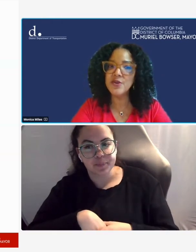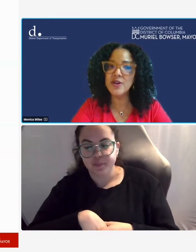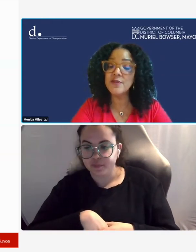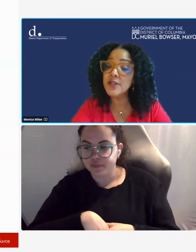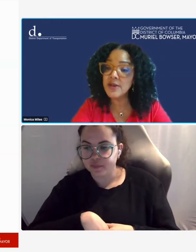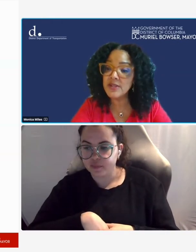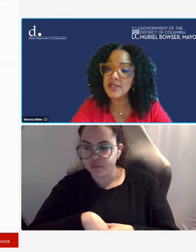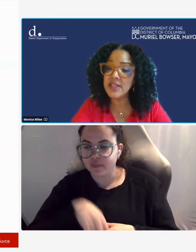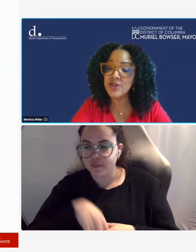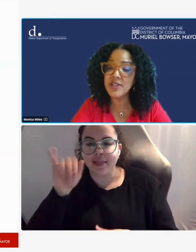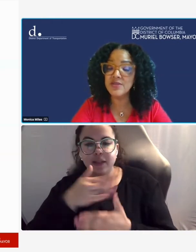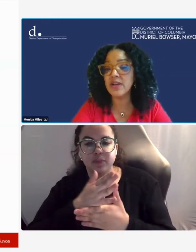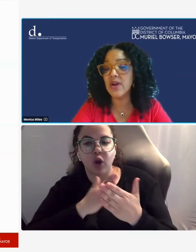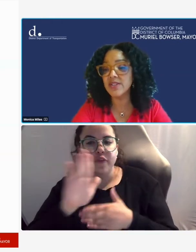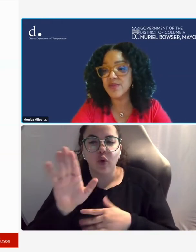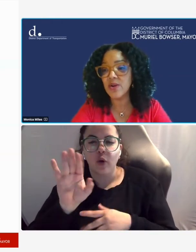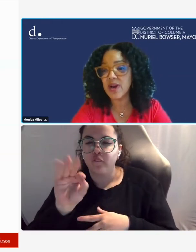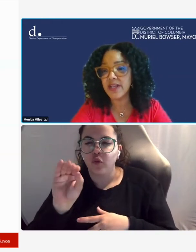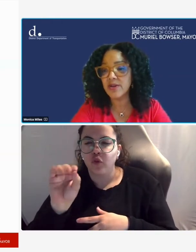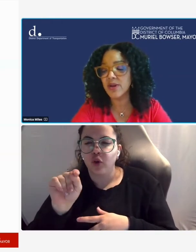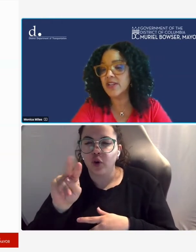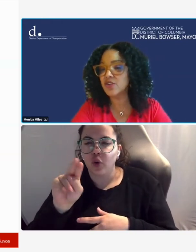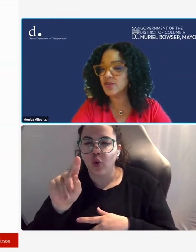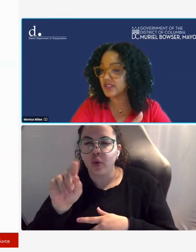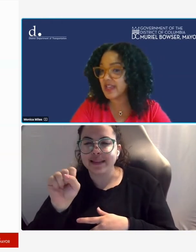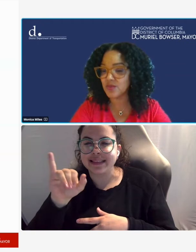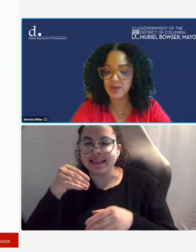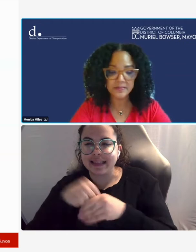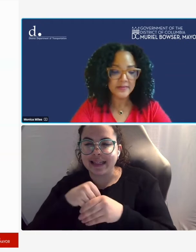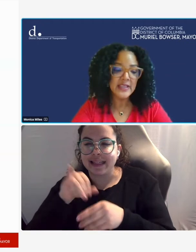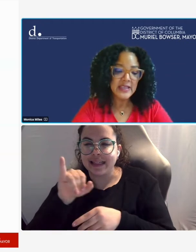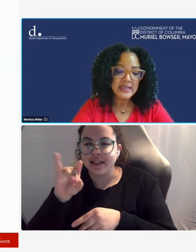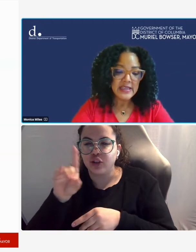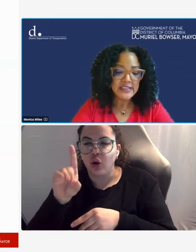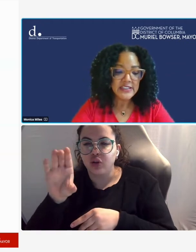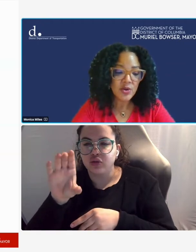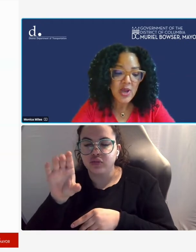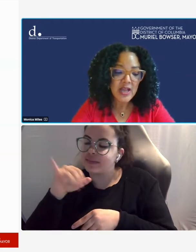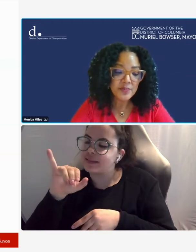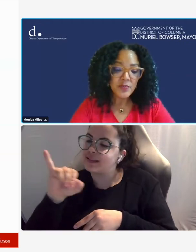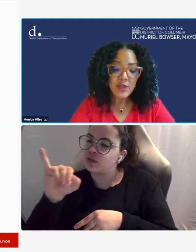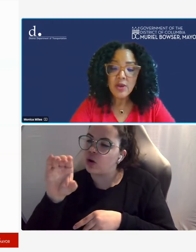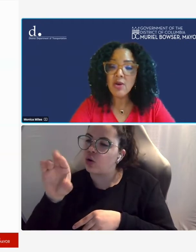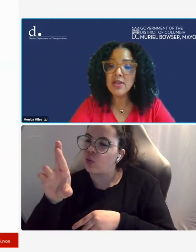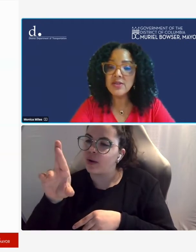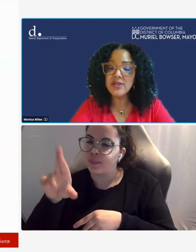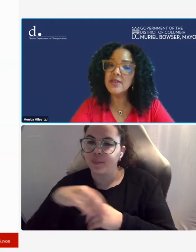footnotes in your indirect cost rate audit or in your schedule okay so um also another thing